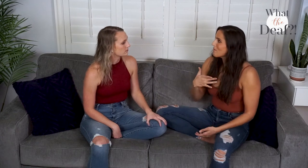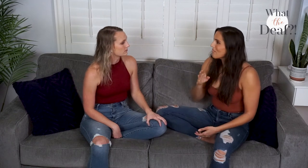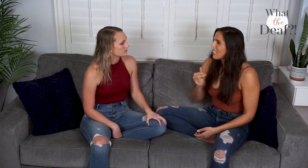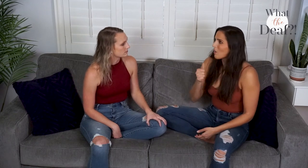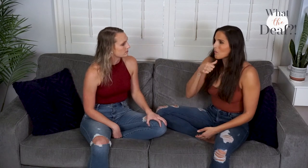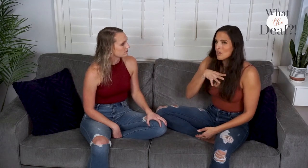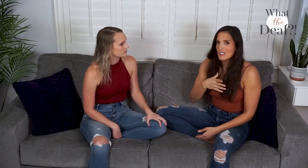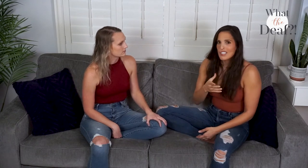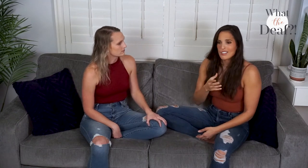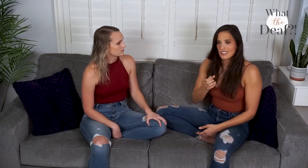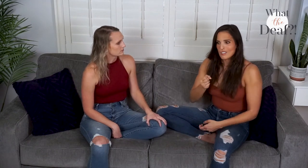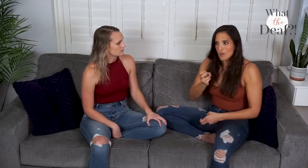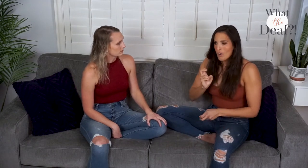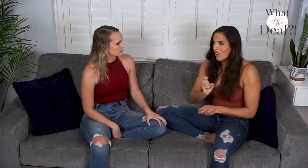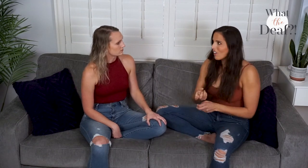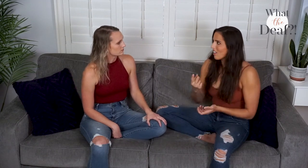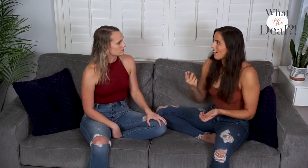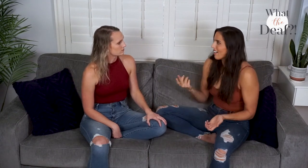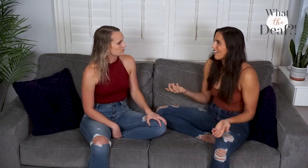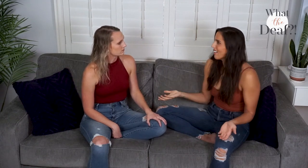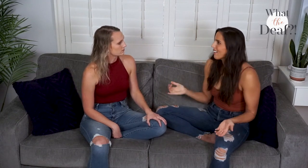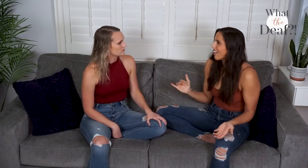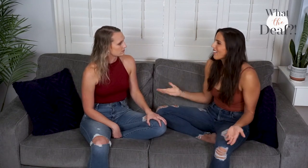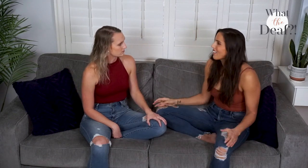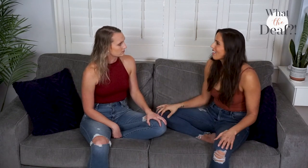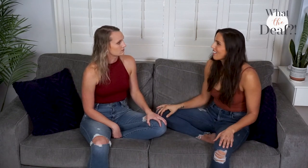I mean, just being a woman, it’s hard.